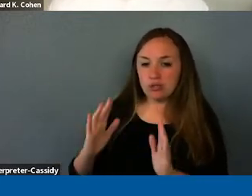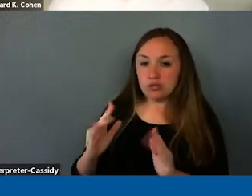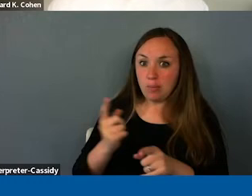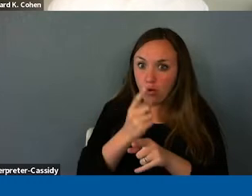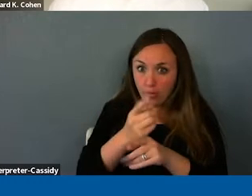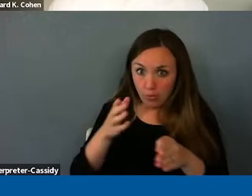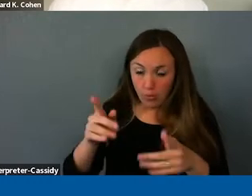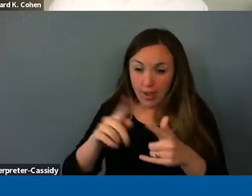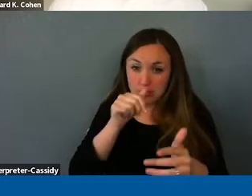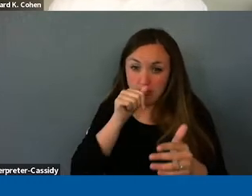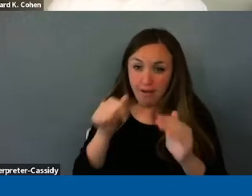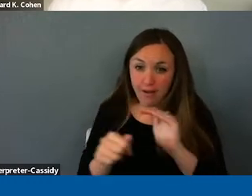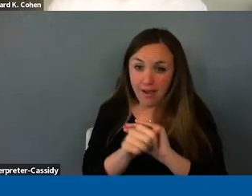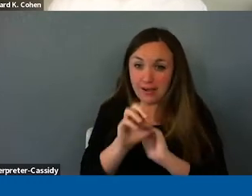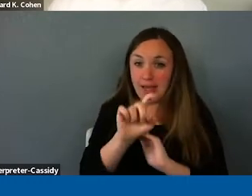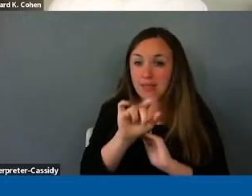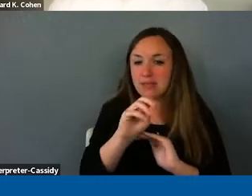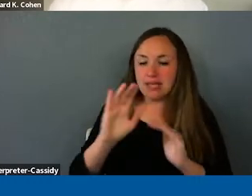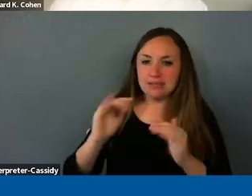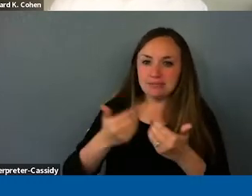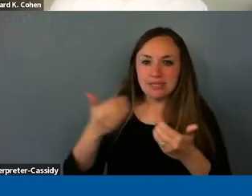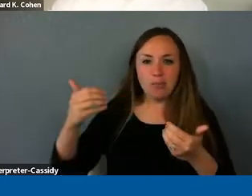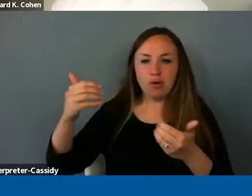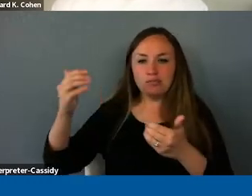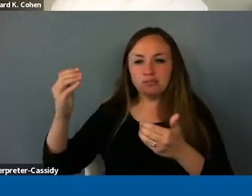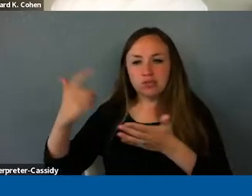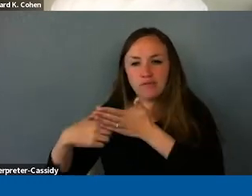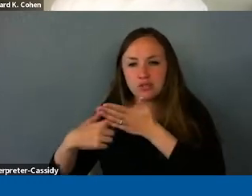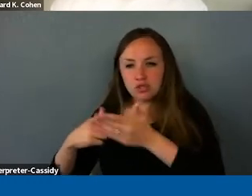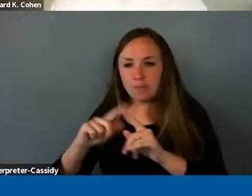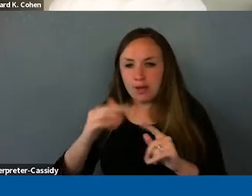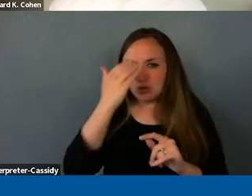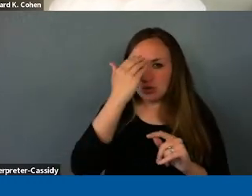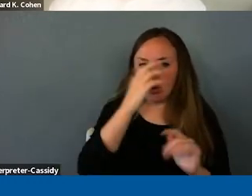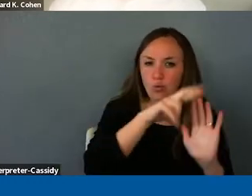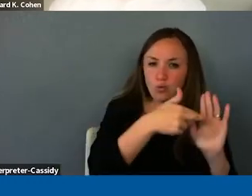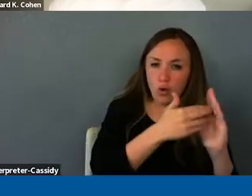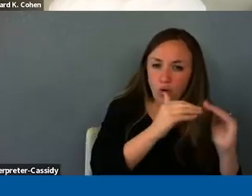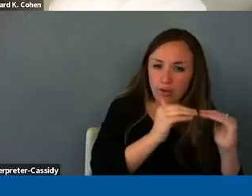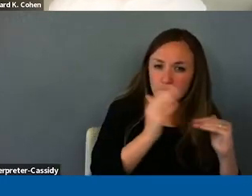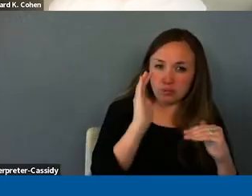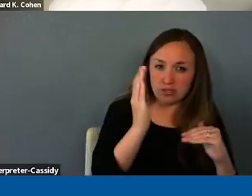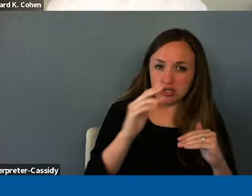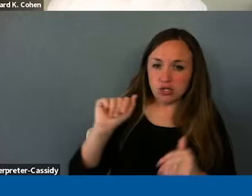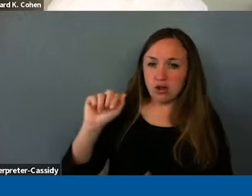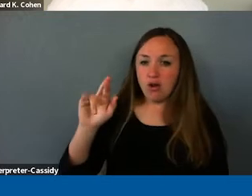is a completely separate conversation, but for now, just know that role equals presentation and aria-hidden true can be very dangerous